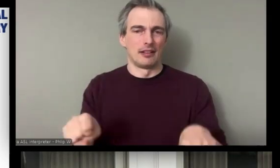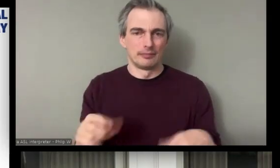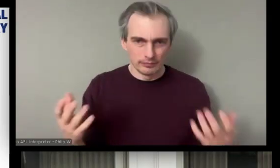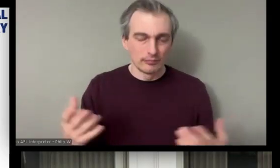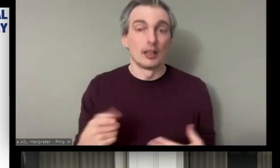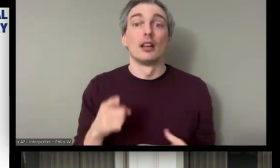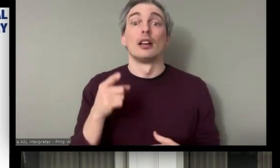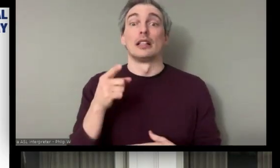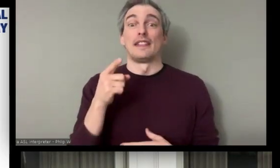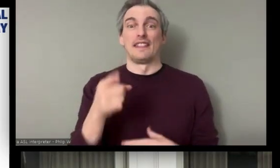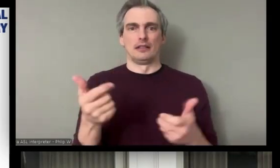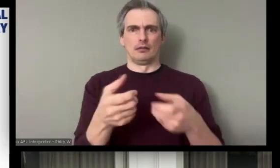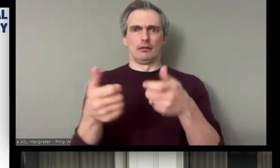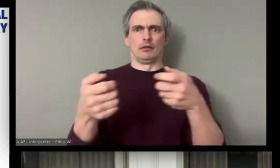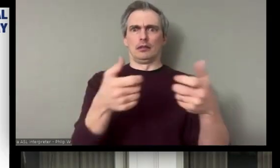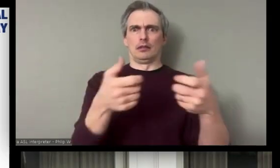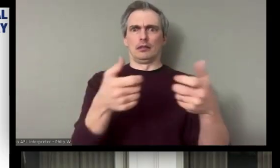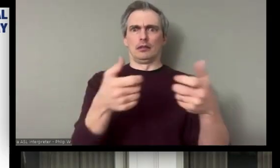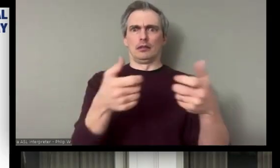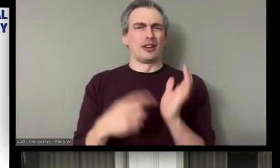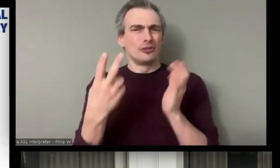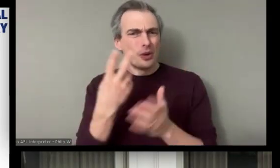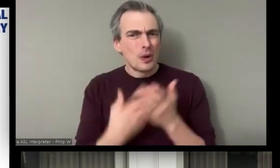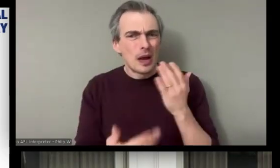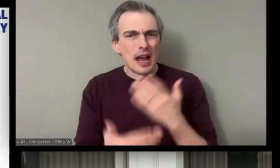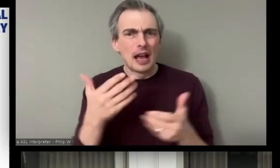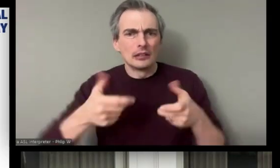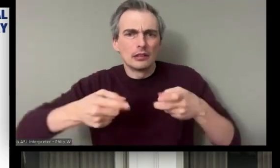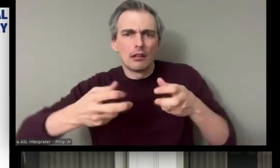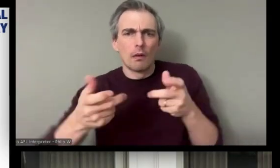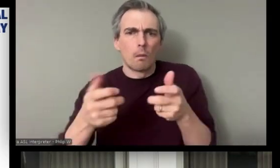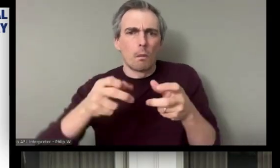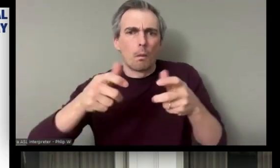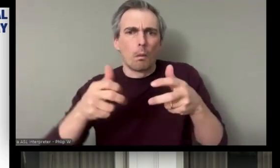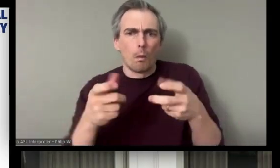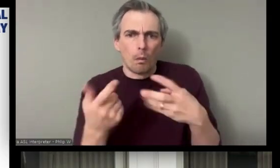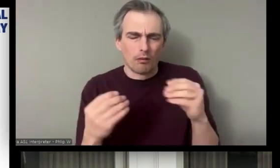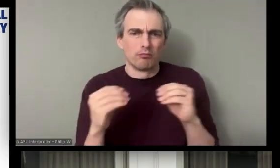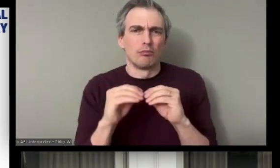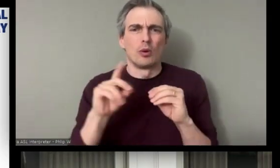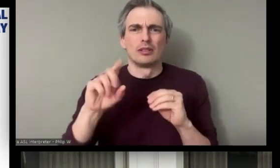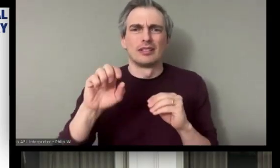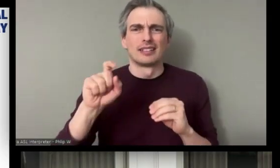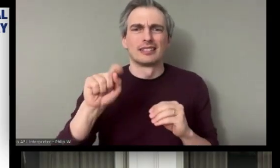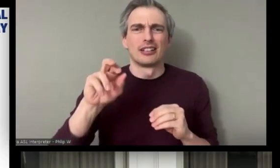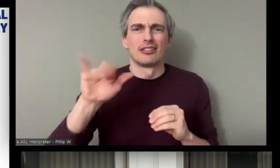One thing that's great on the Quest -- I've worked with some other virtual reality devices.